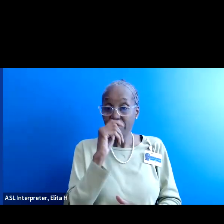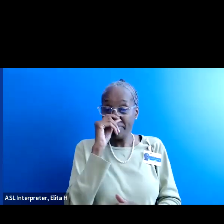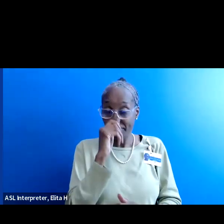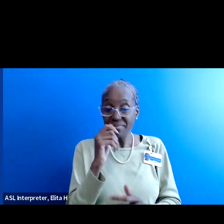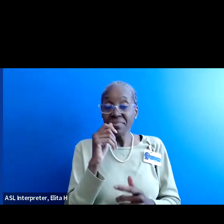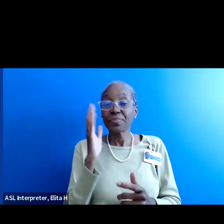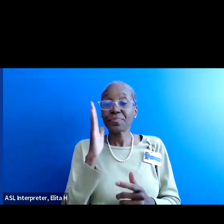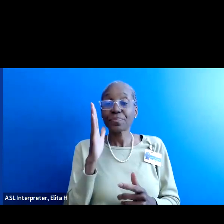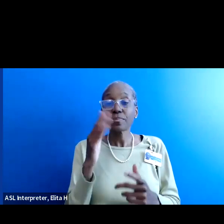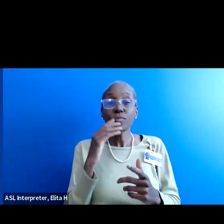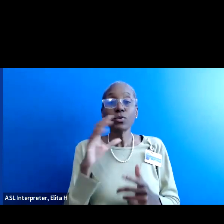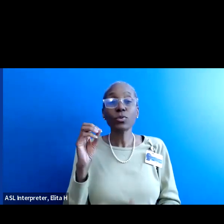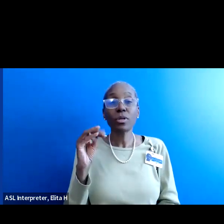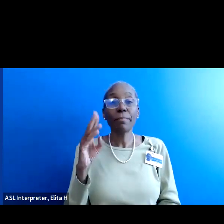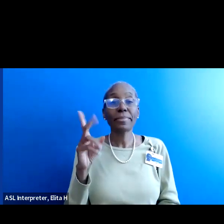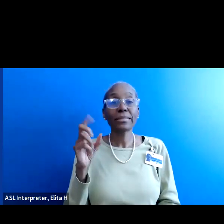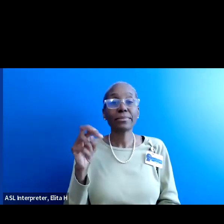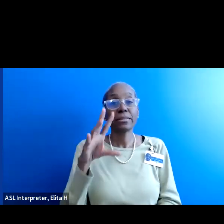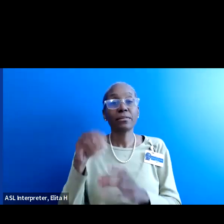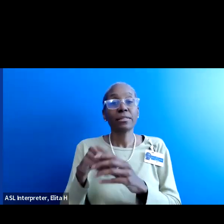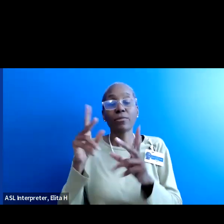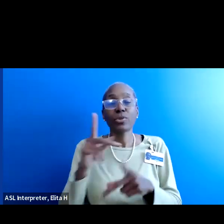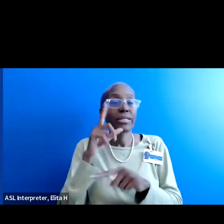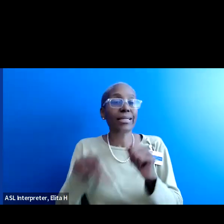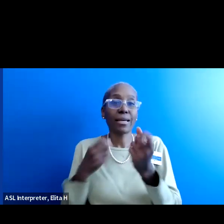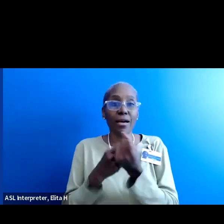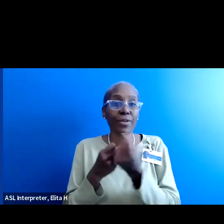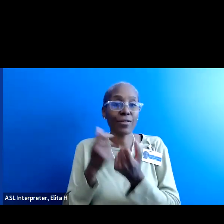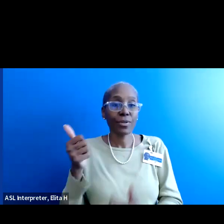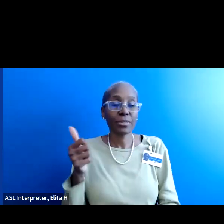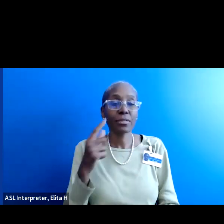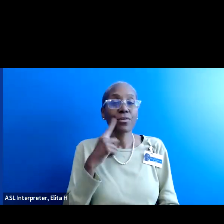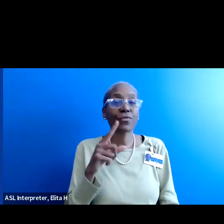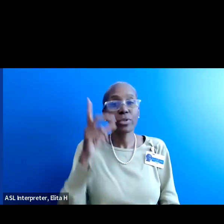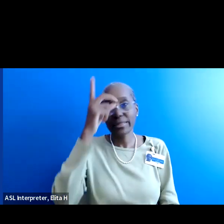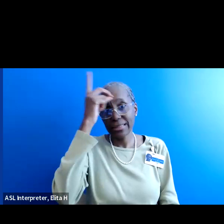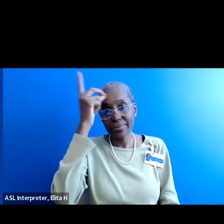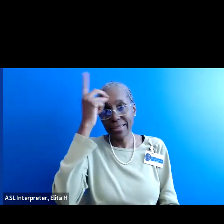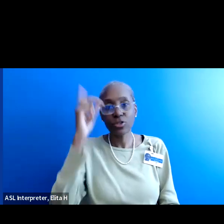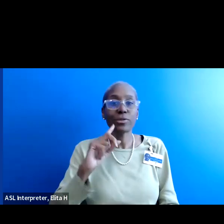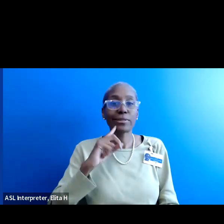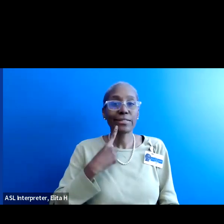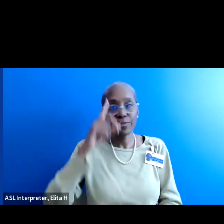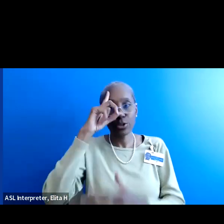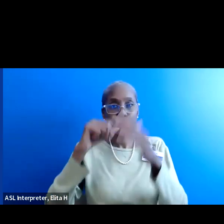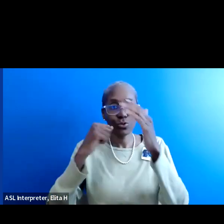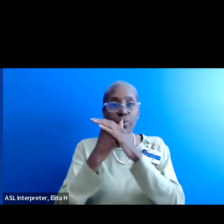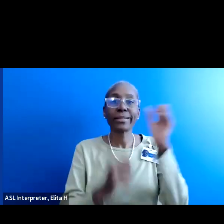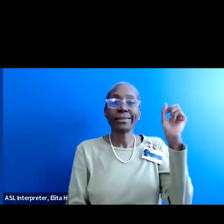Will the ombudsman get involved if the resident is unable to advocate for themselves, such as dementia or severe stroke? Yes, absolutely.